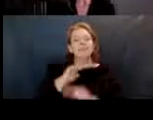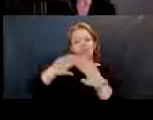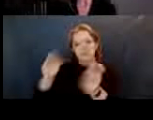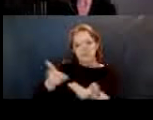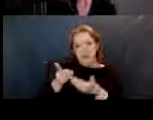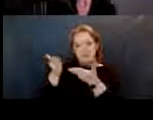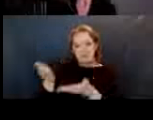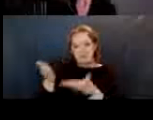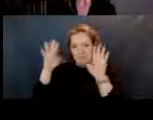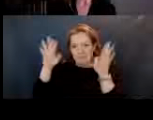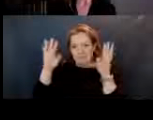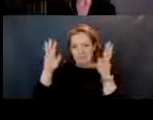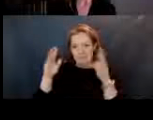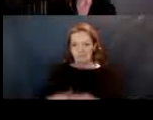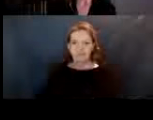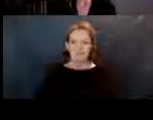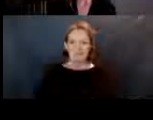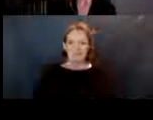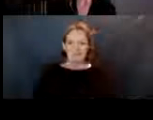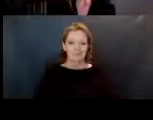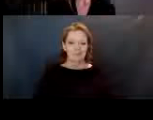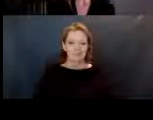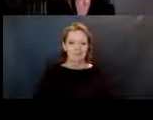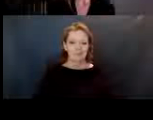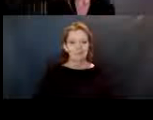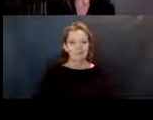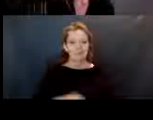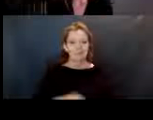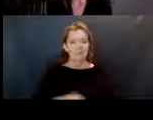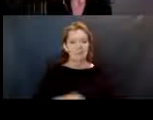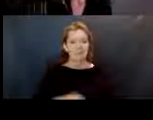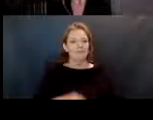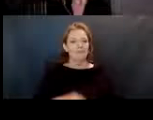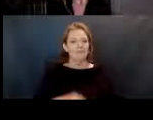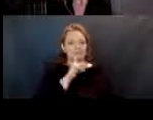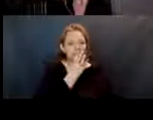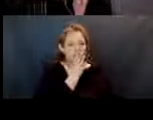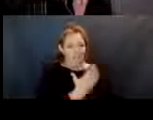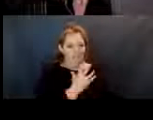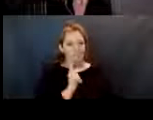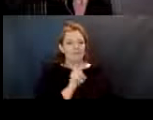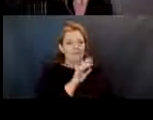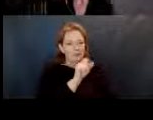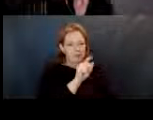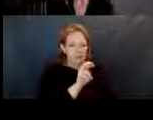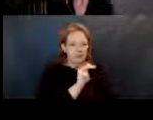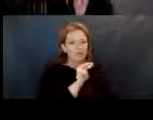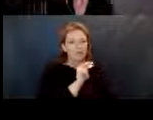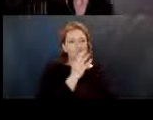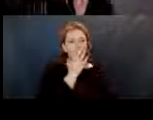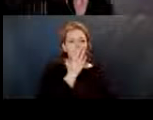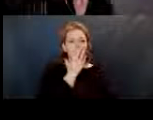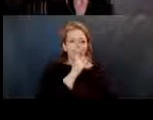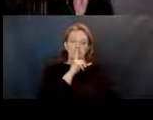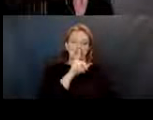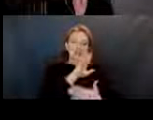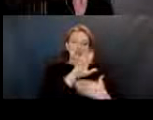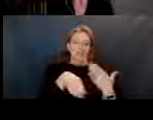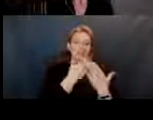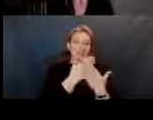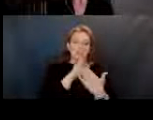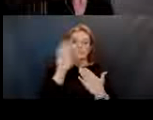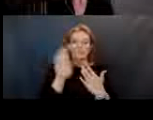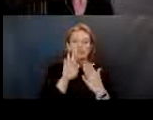J: Thank you so much Kristen and everybody at the Boise City Department of Arts & History